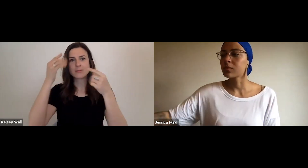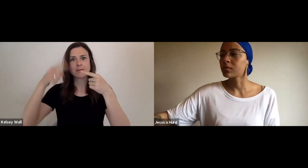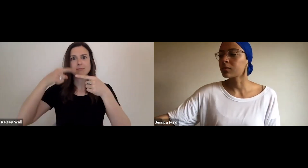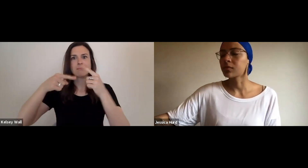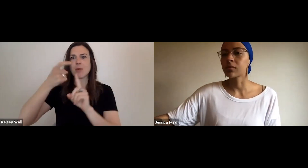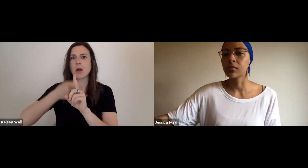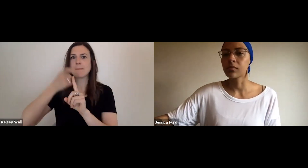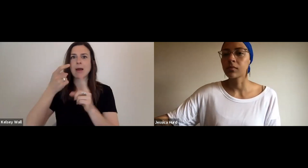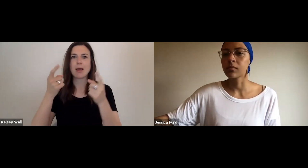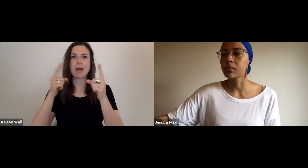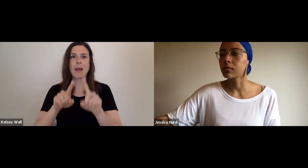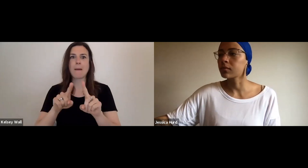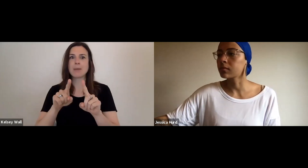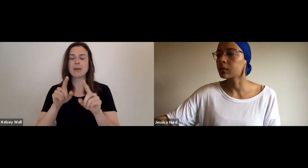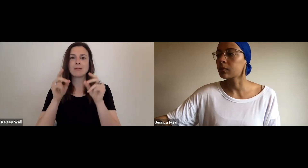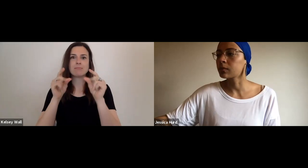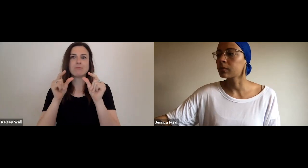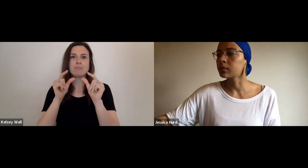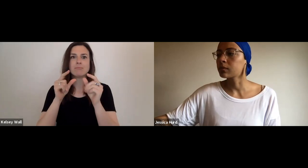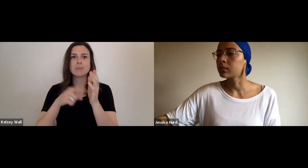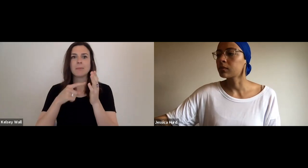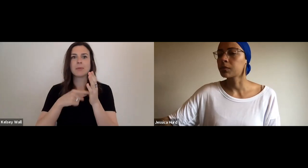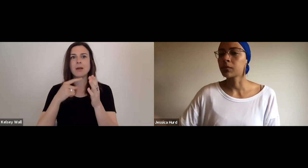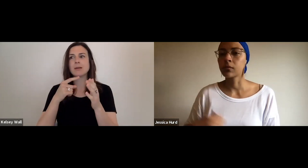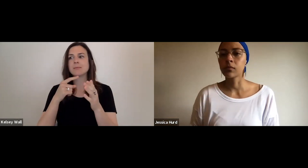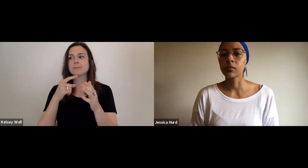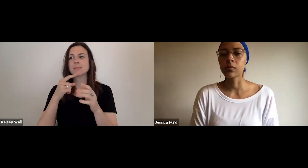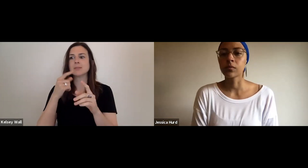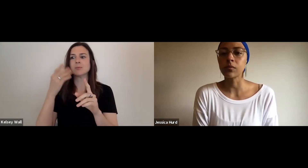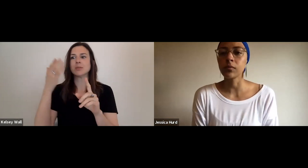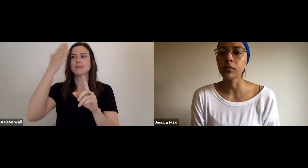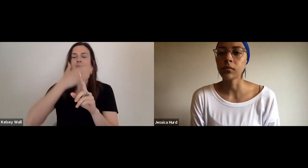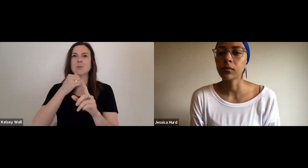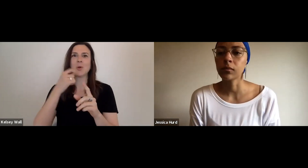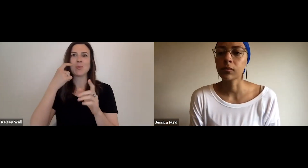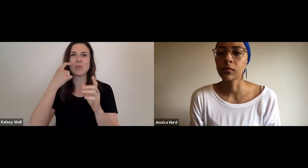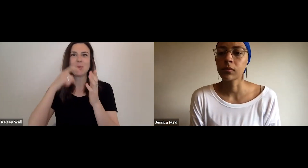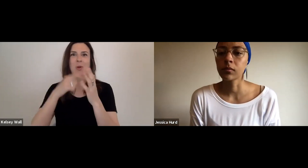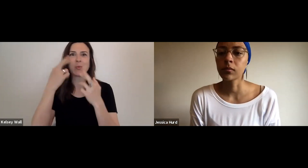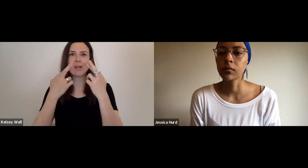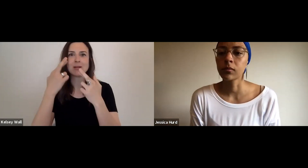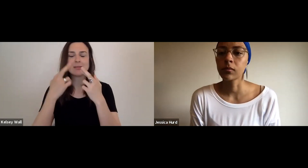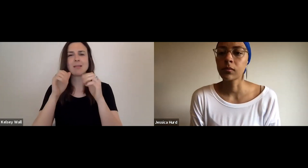Before, Jessica mentioned about the cycle of thoughts that we have inside our mind and how that works subconsciously and consciously,